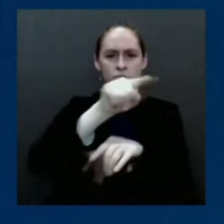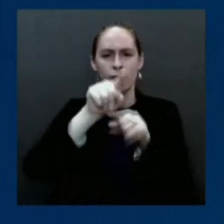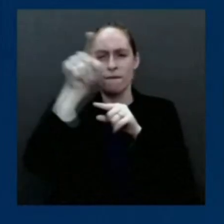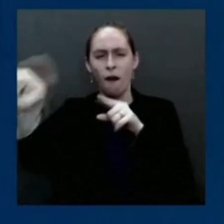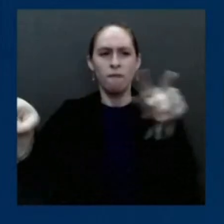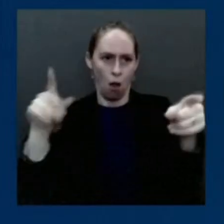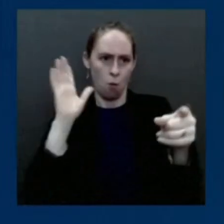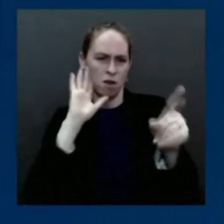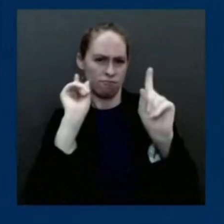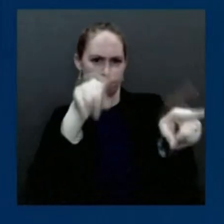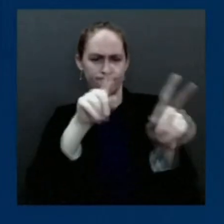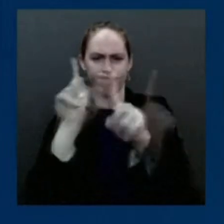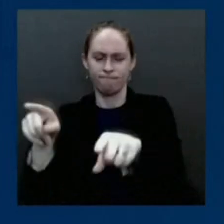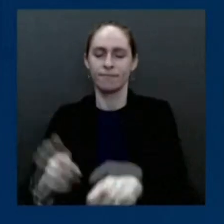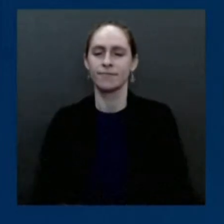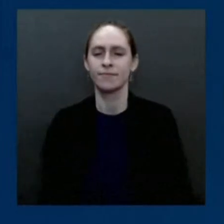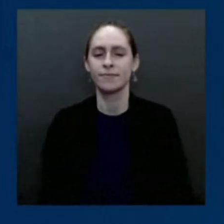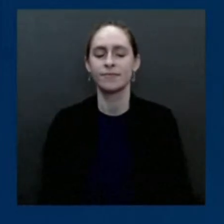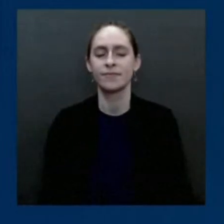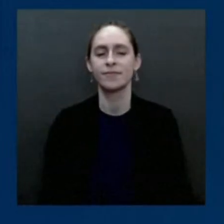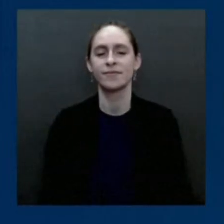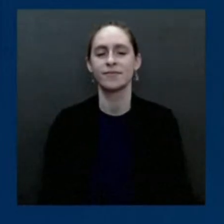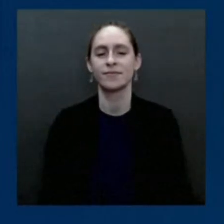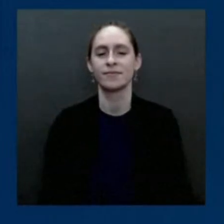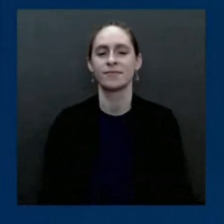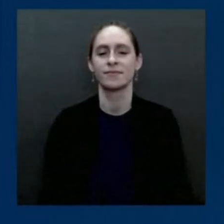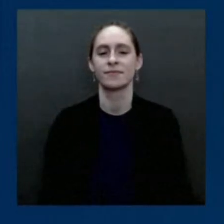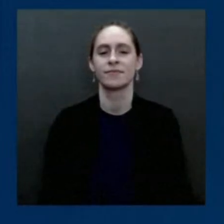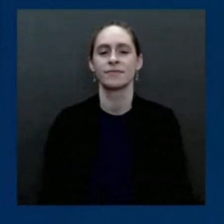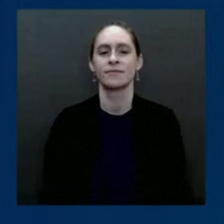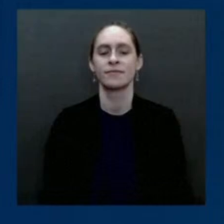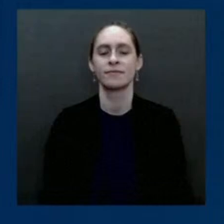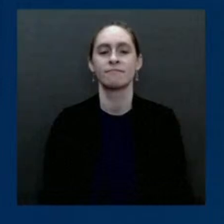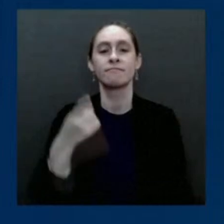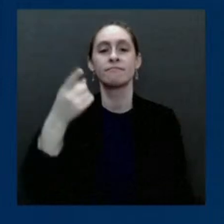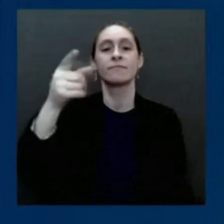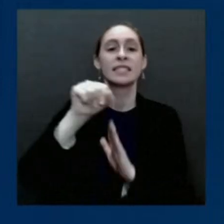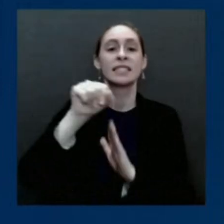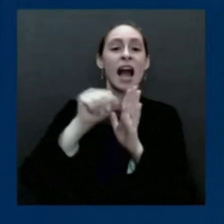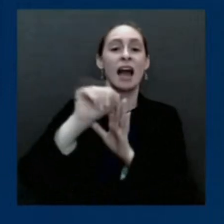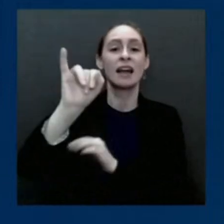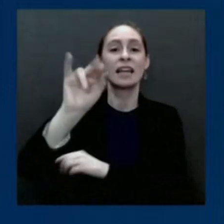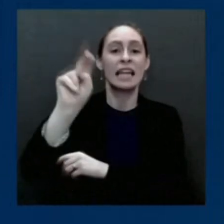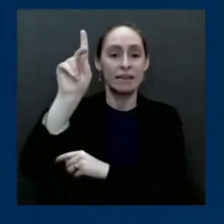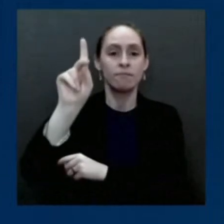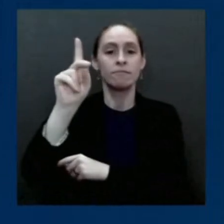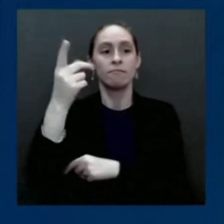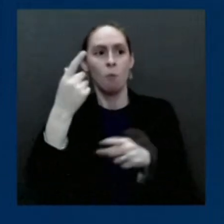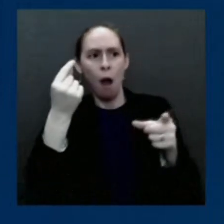THREE MILITARY MEDICAL STARTED THEIR MISSION ON CHRISTMAS DAY